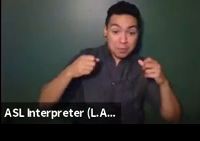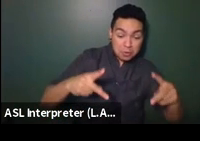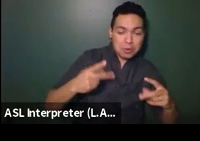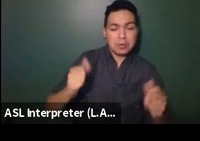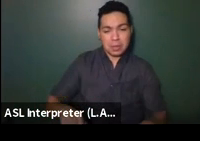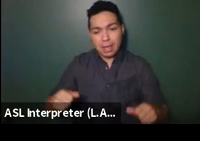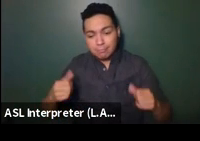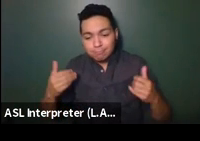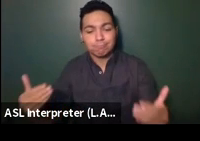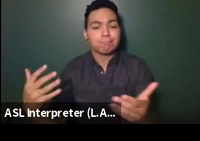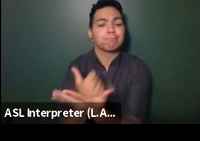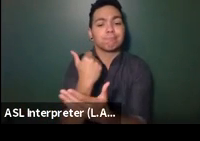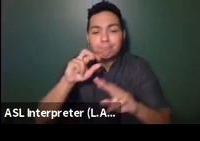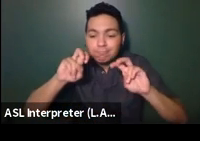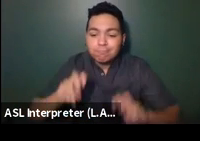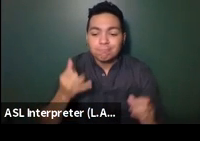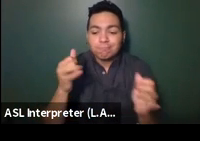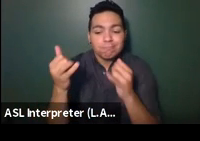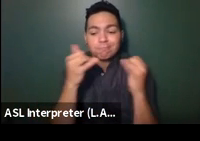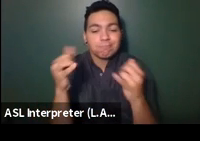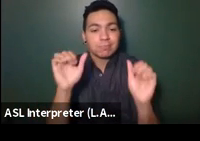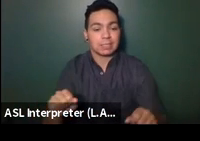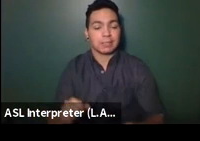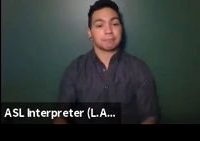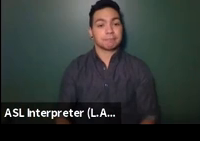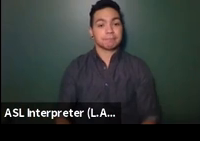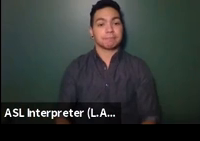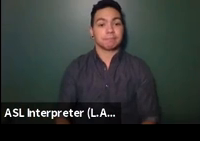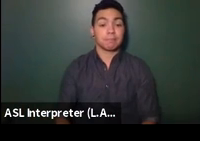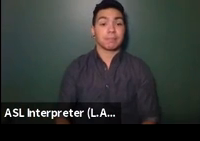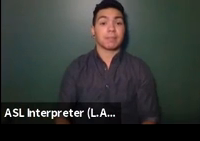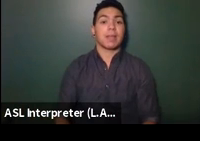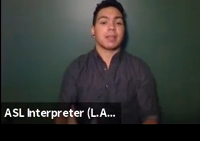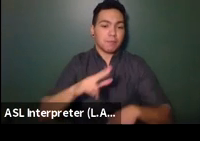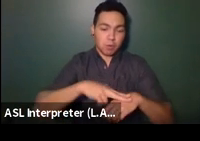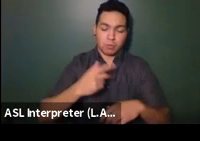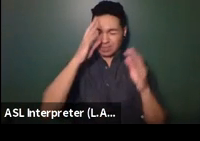ESD 189 - Amy Colburn: So, and then for to will certainly make sure we talk about communication in school. Gee, it's